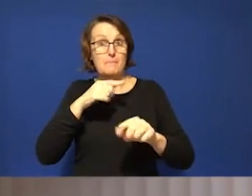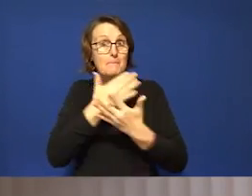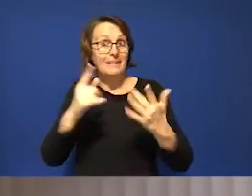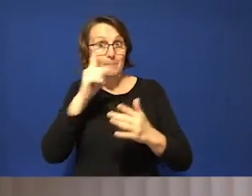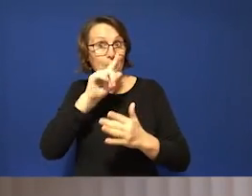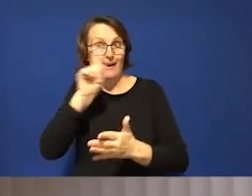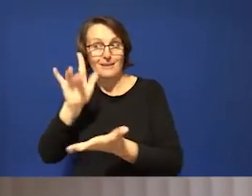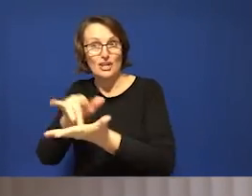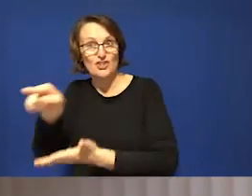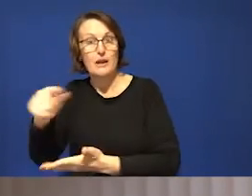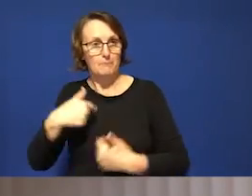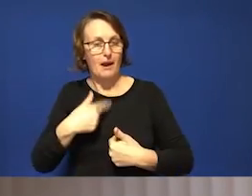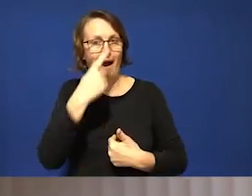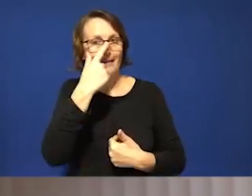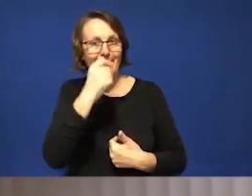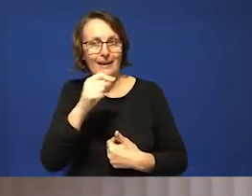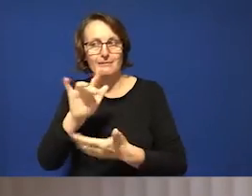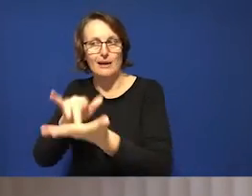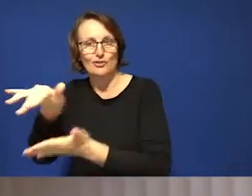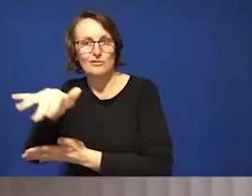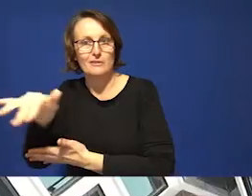but in particular on the front of the building,